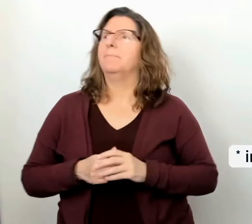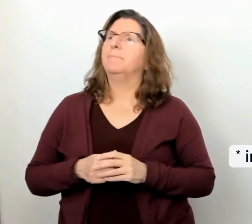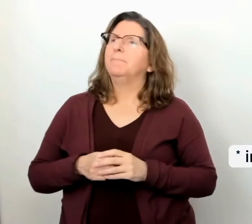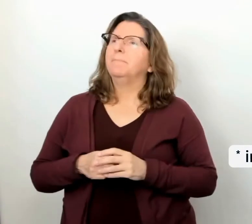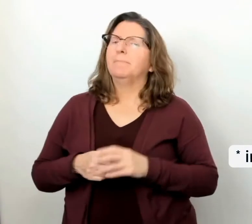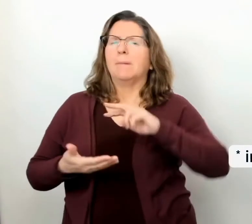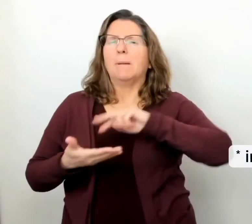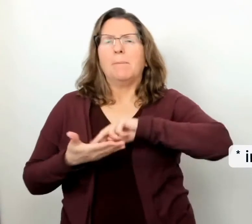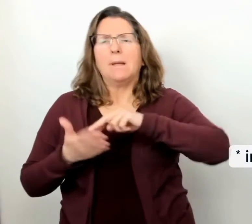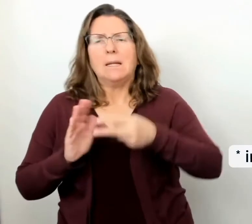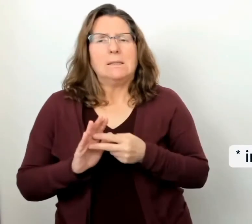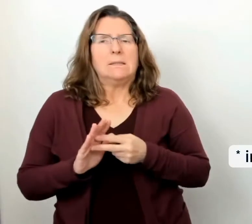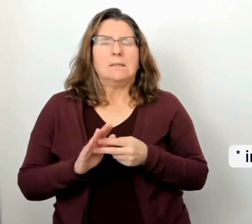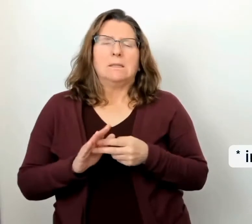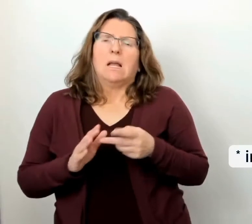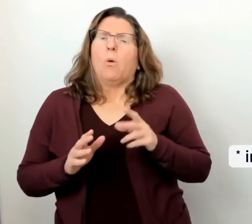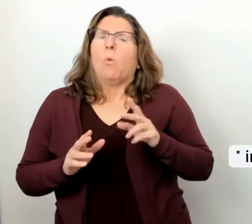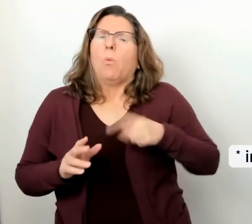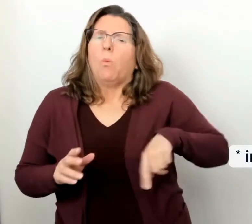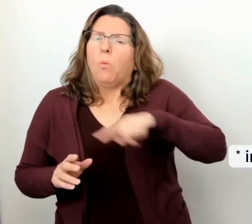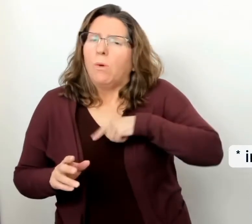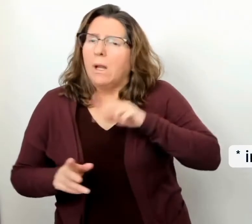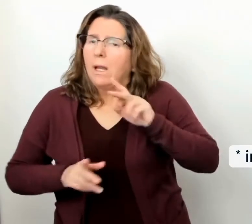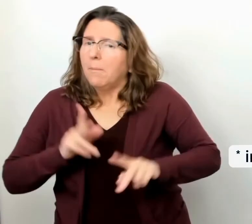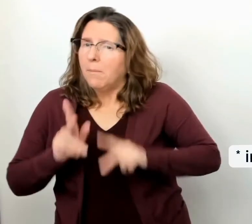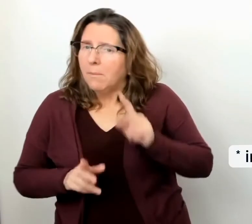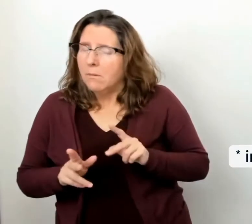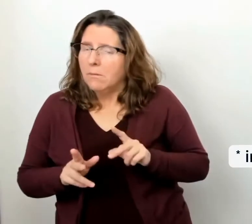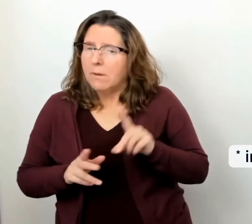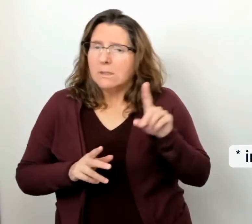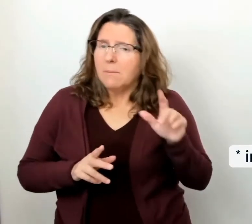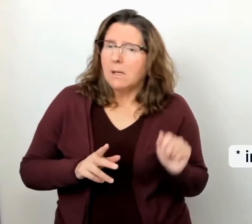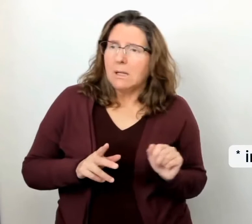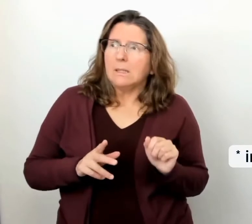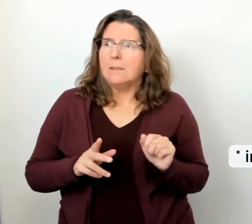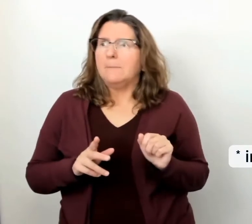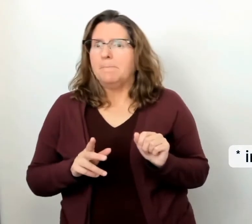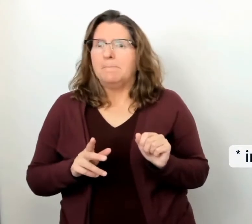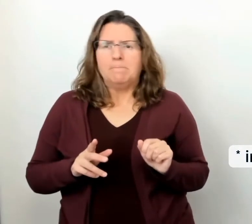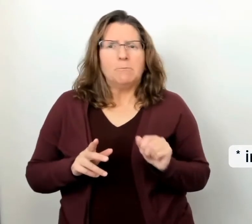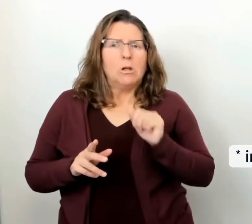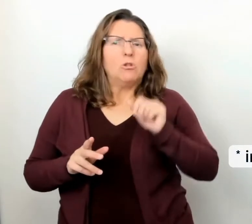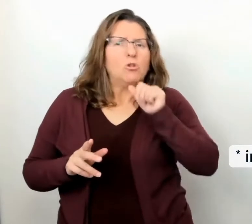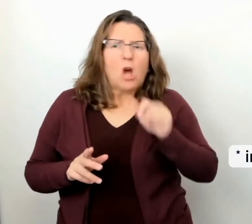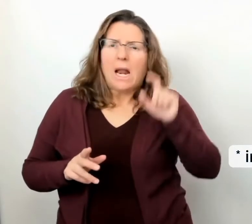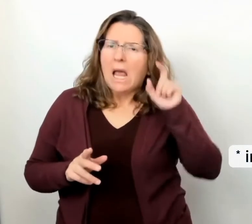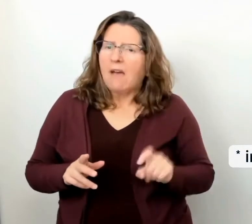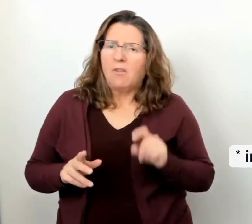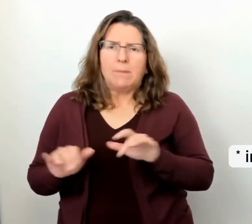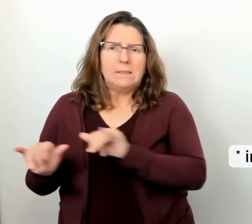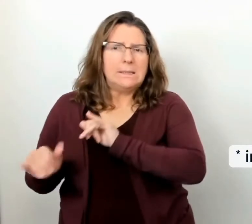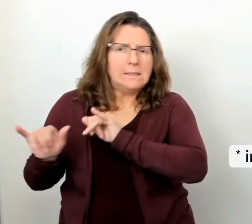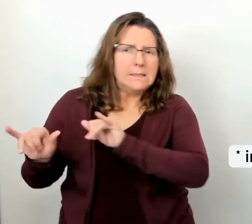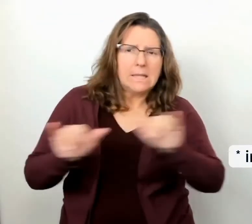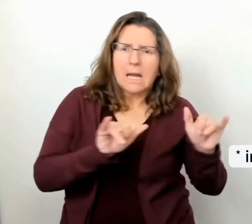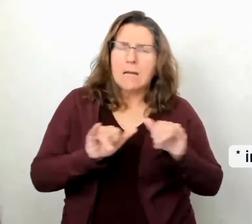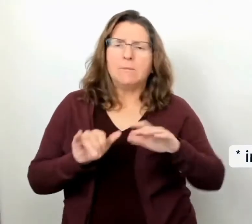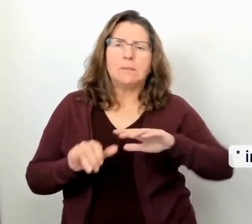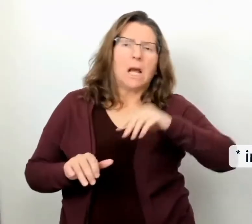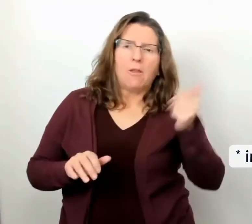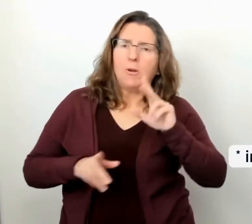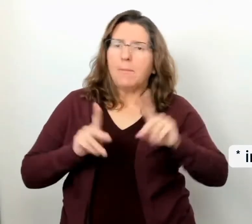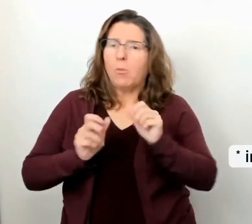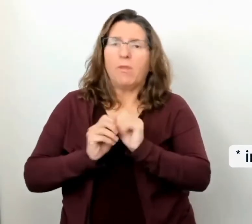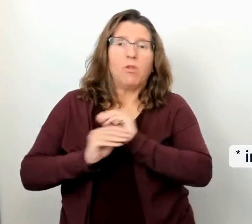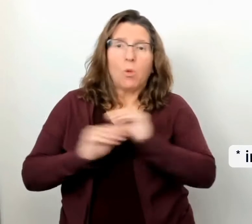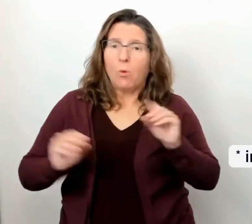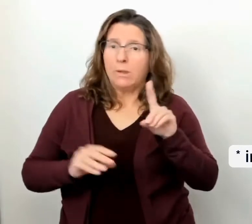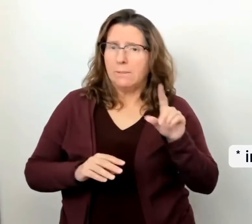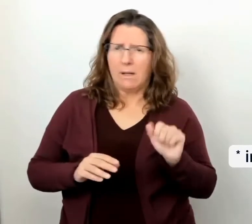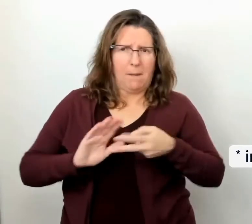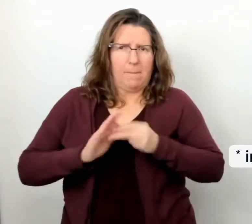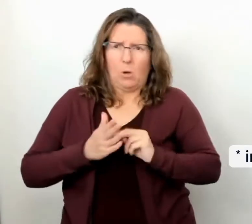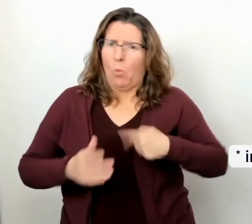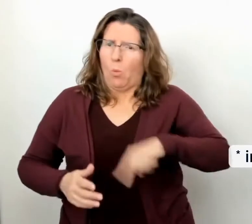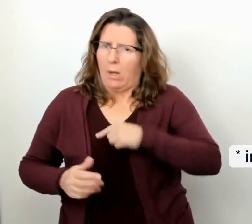Well, what it doesn't mean is that those of us with disabilities should not be expected to aspire to live like nondisabled people.